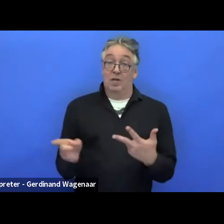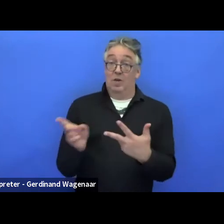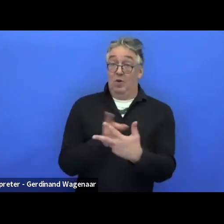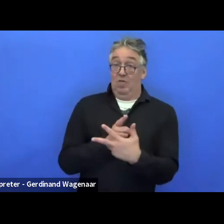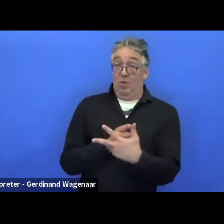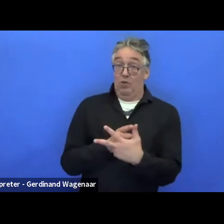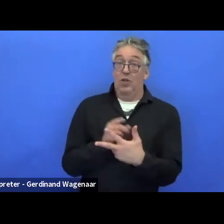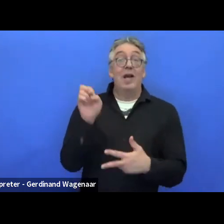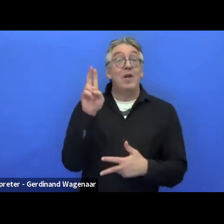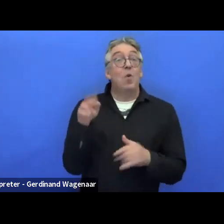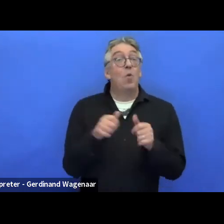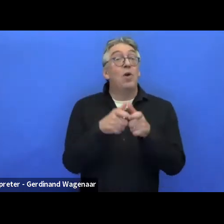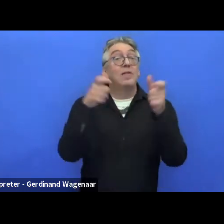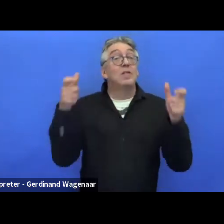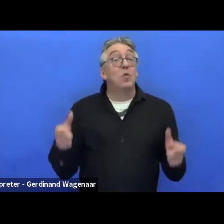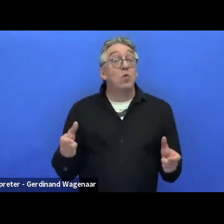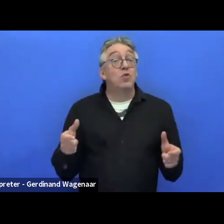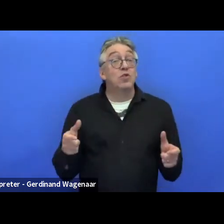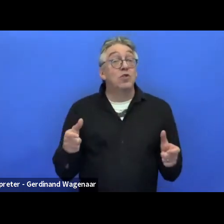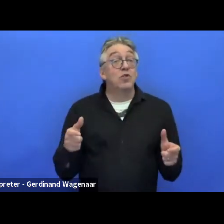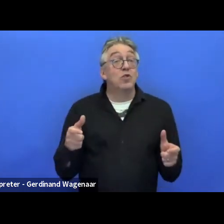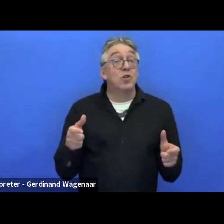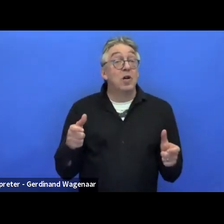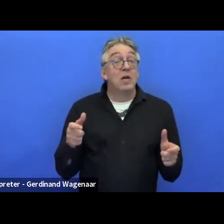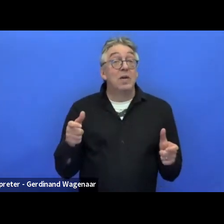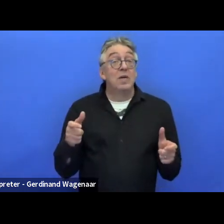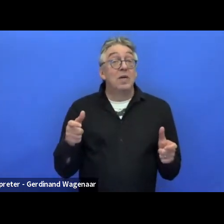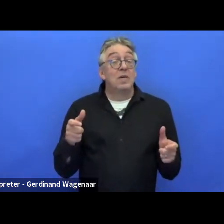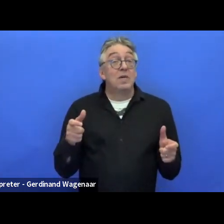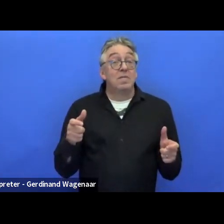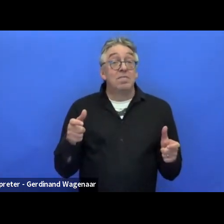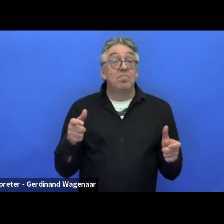and how members of the public can work for the EU bodies, agencies and offices.